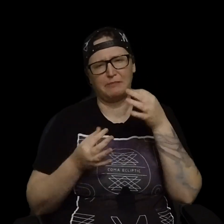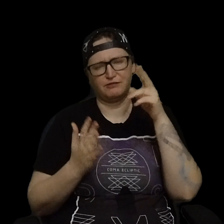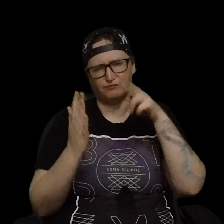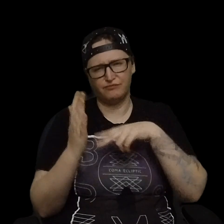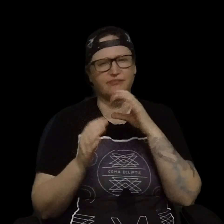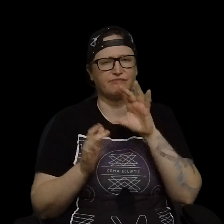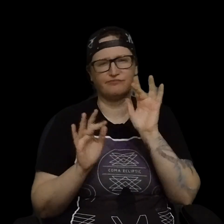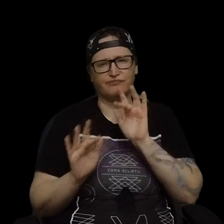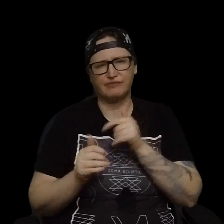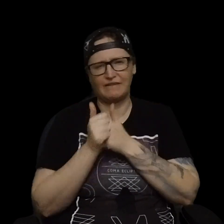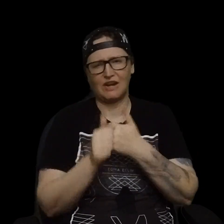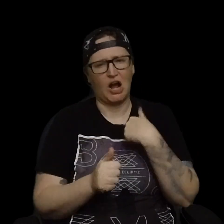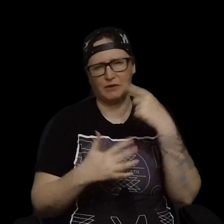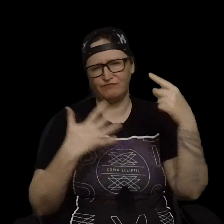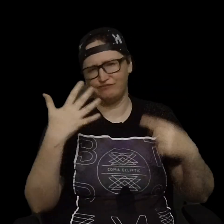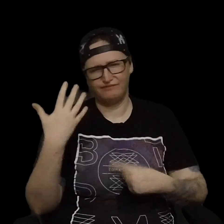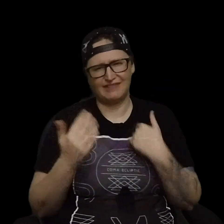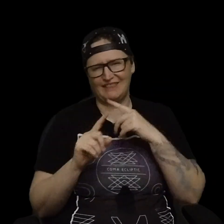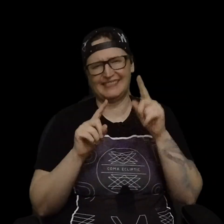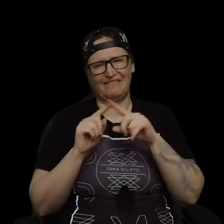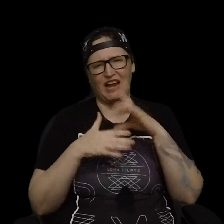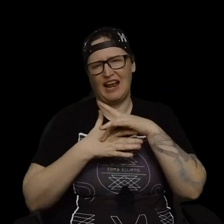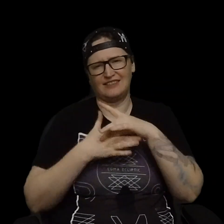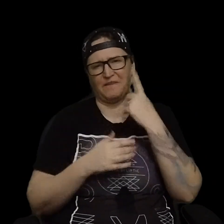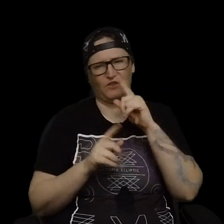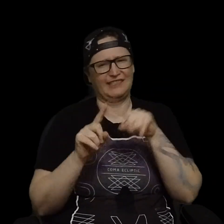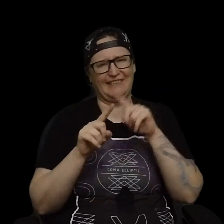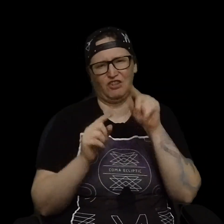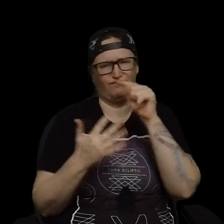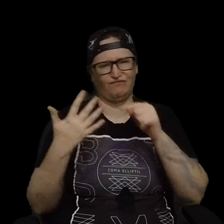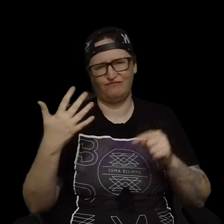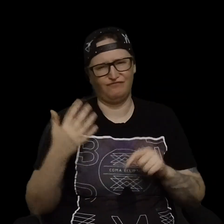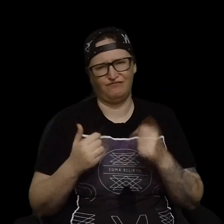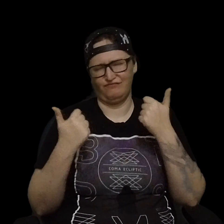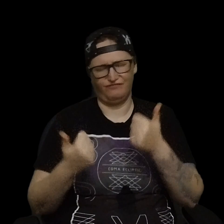down below in the description and you can follow me on all of those I have all different sorts